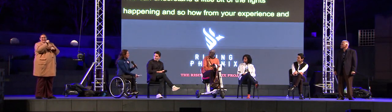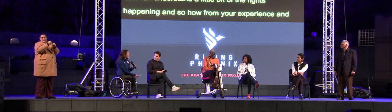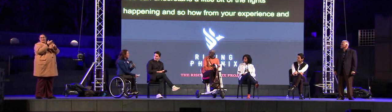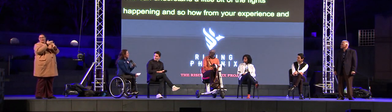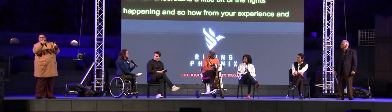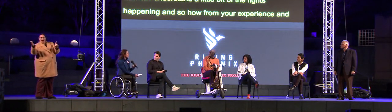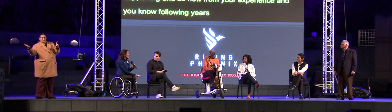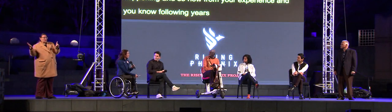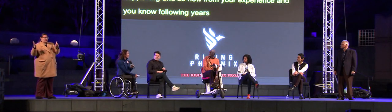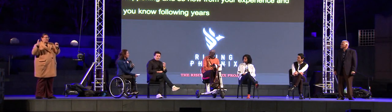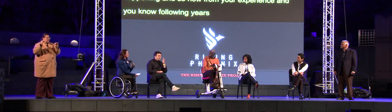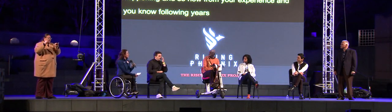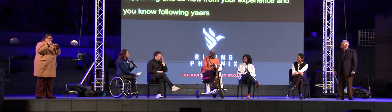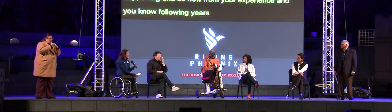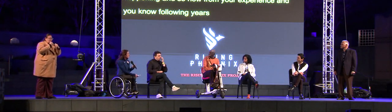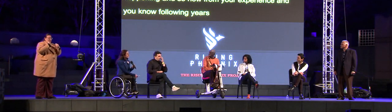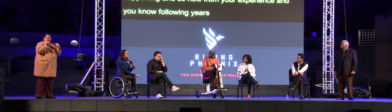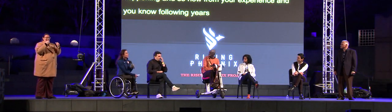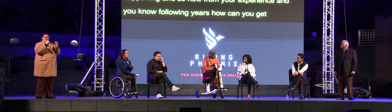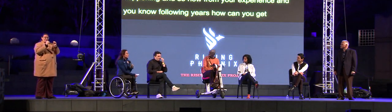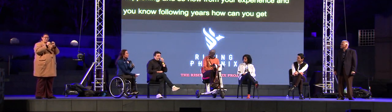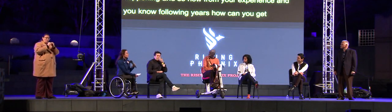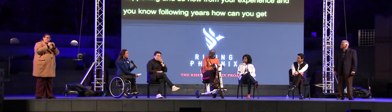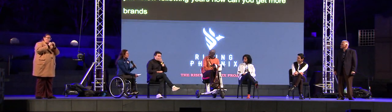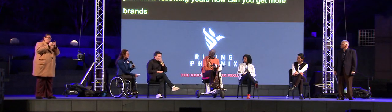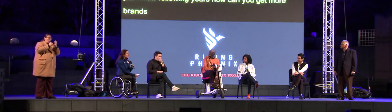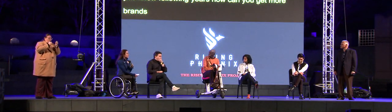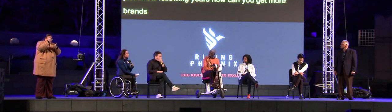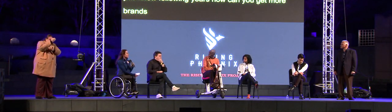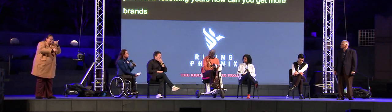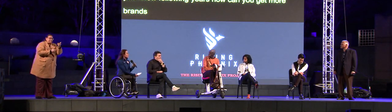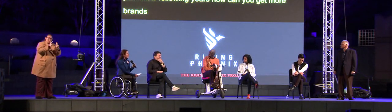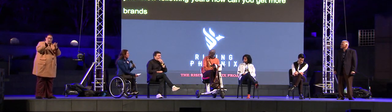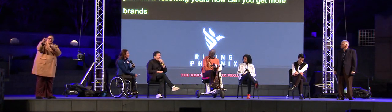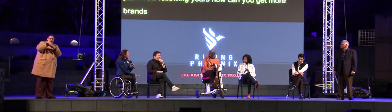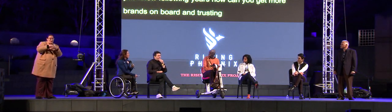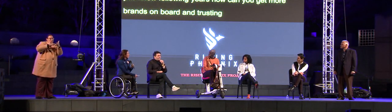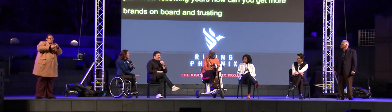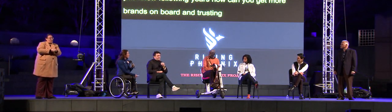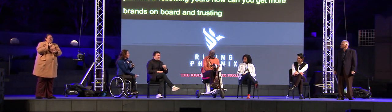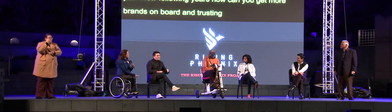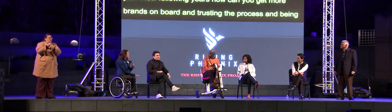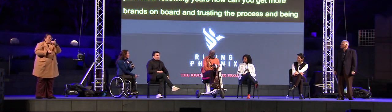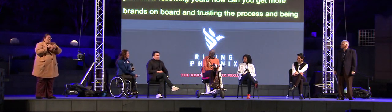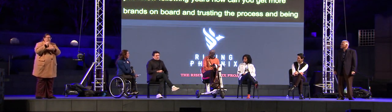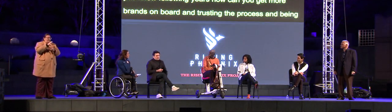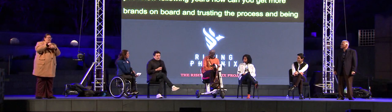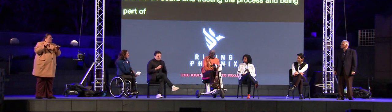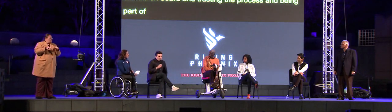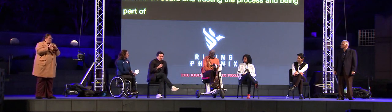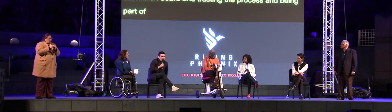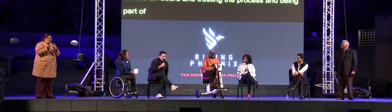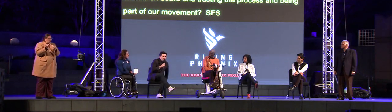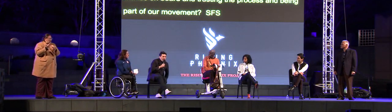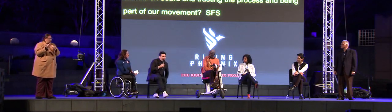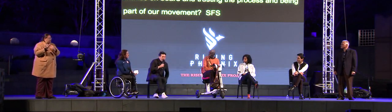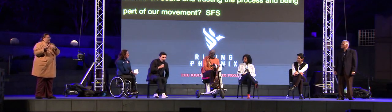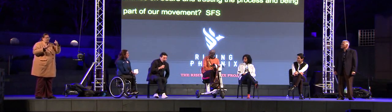you get more brands on board and trusting the process and being part of our movement?